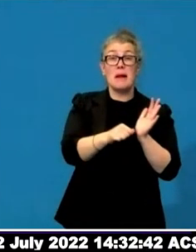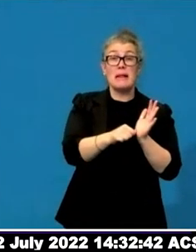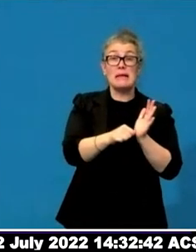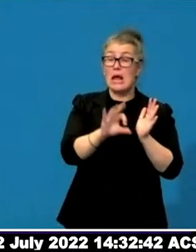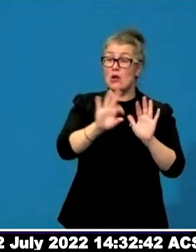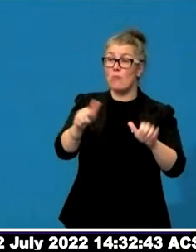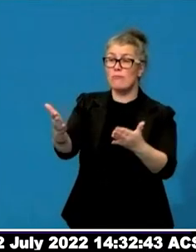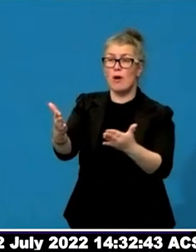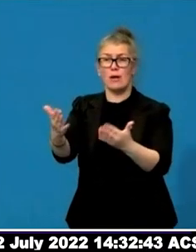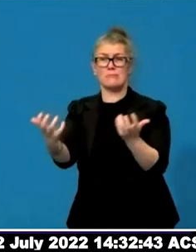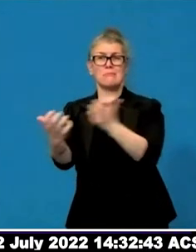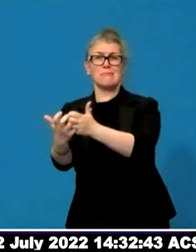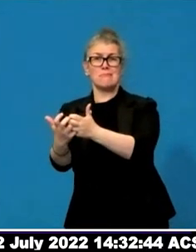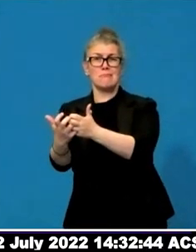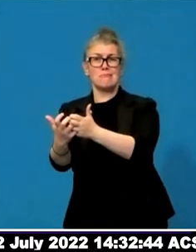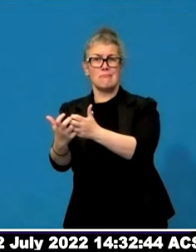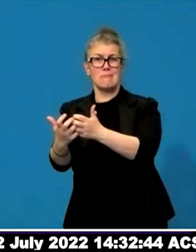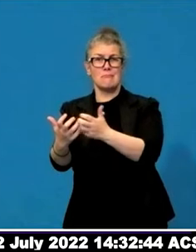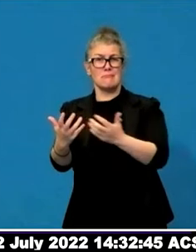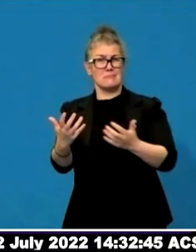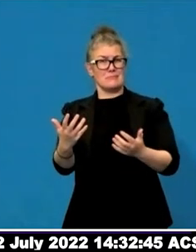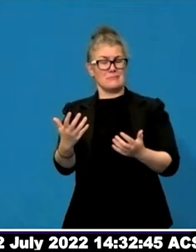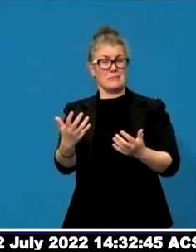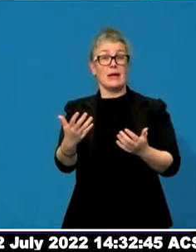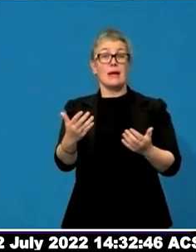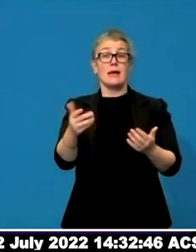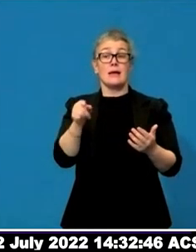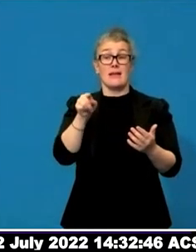And then apart from that, separate to that, we would -